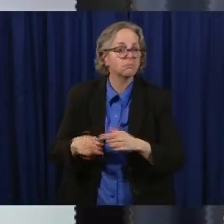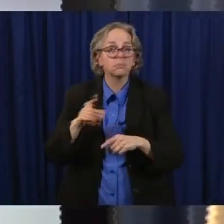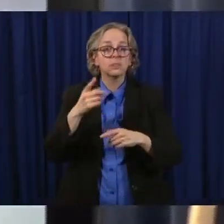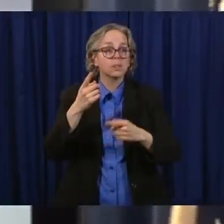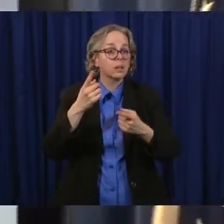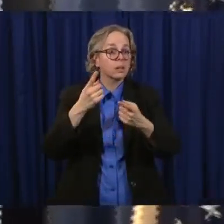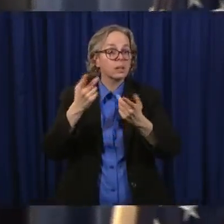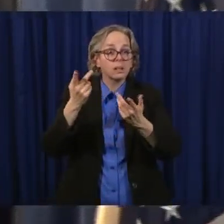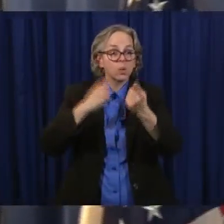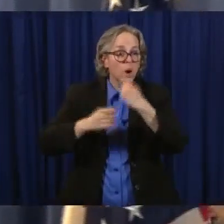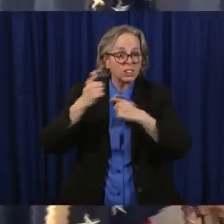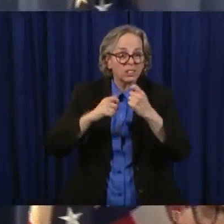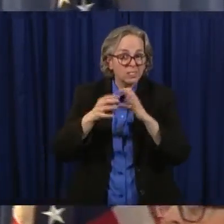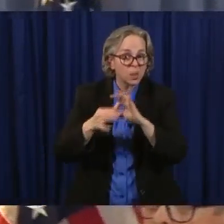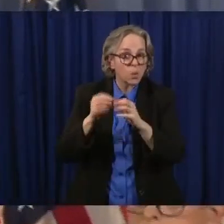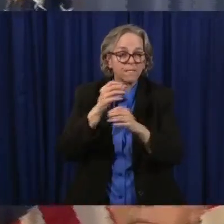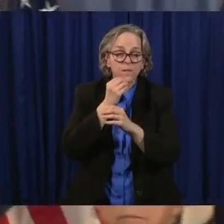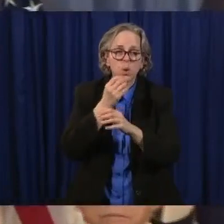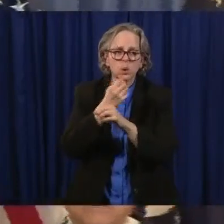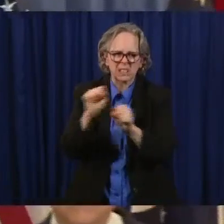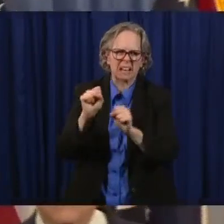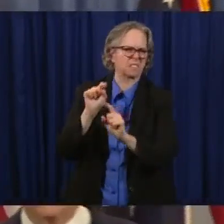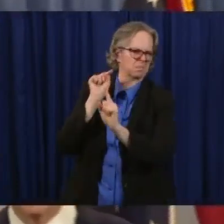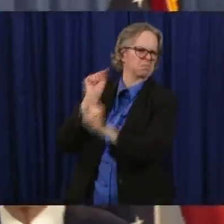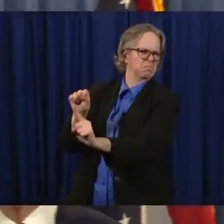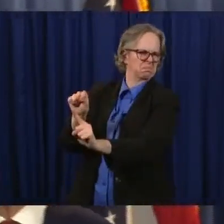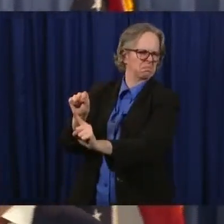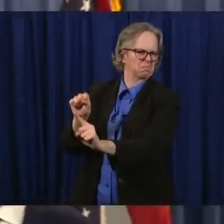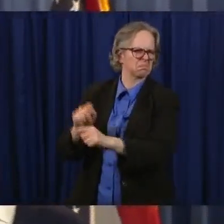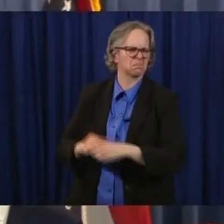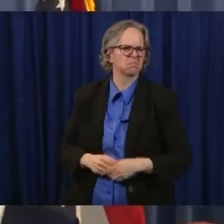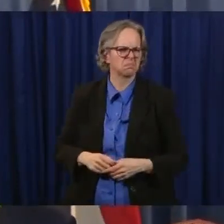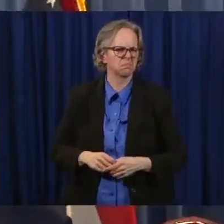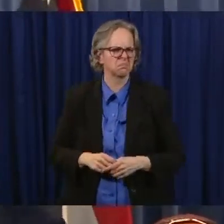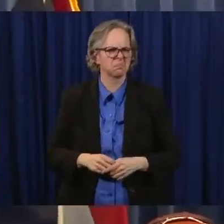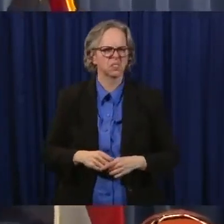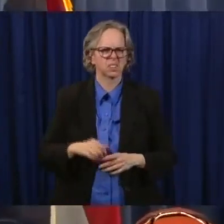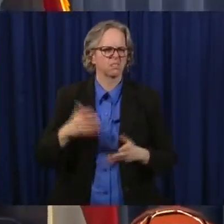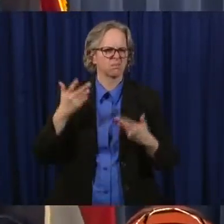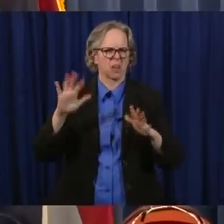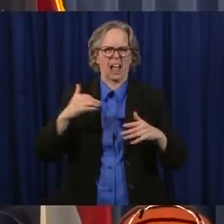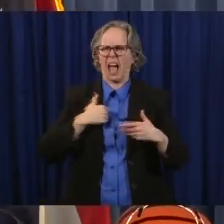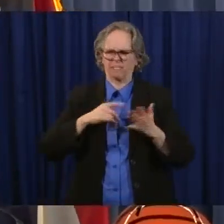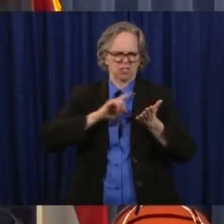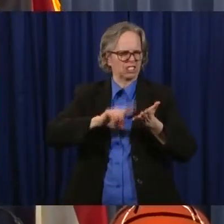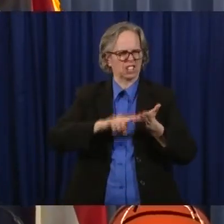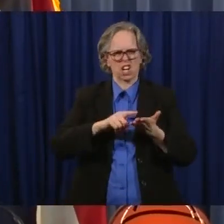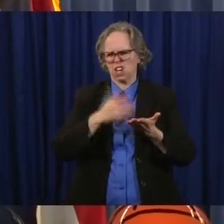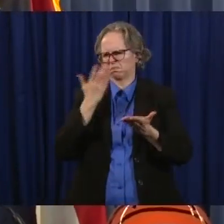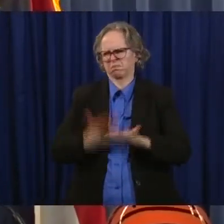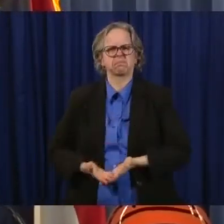ENGAGE WITH HER AND USE HER EXPERTISE TO A GREAT DEGREE. IF QUESTIONS COME UP IN THE